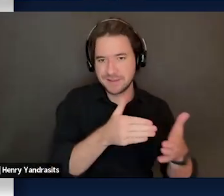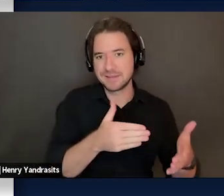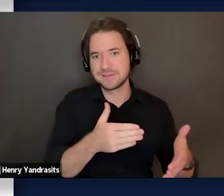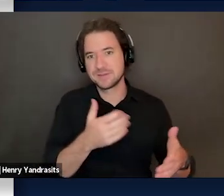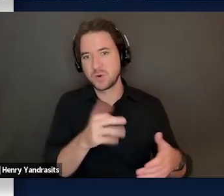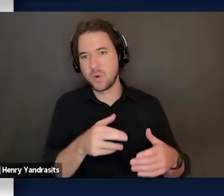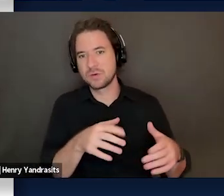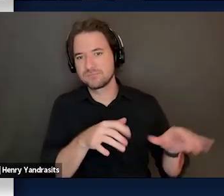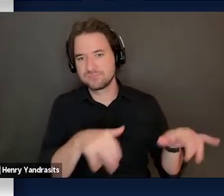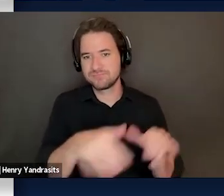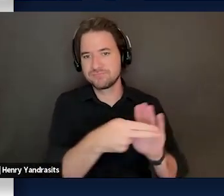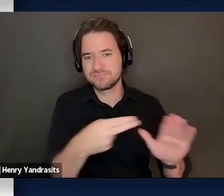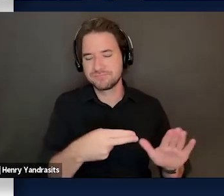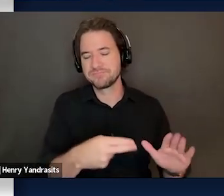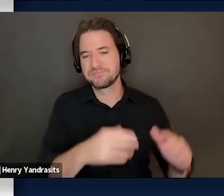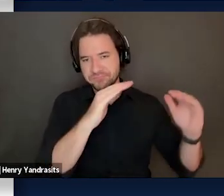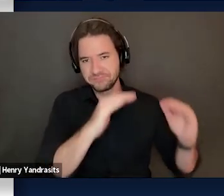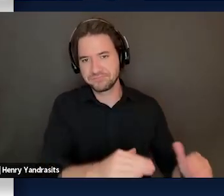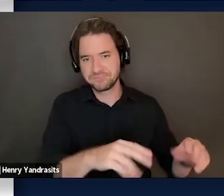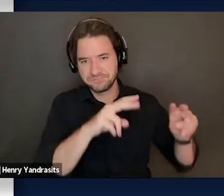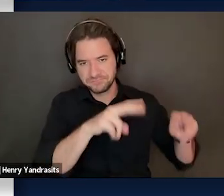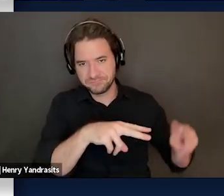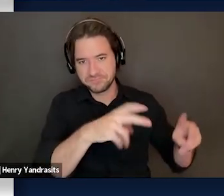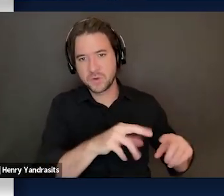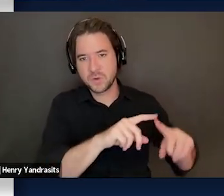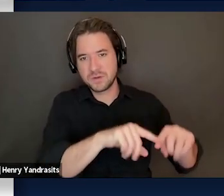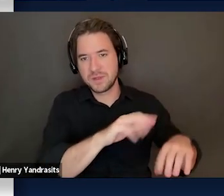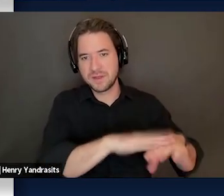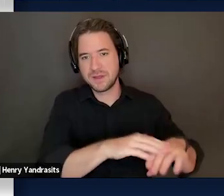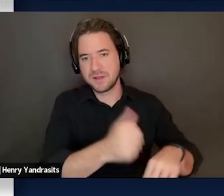As, for example, less intelligent, non-productive, or dependent on others.